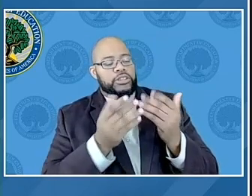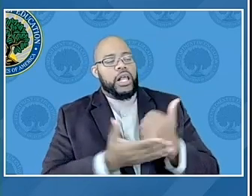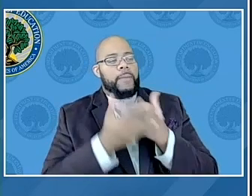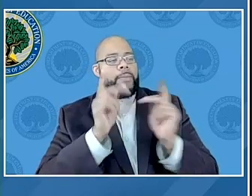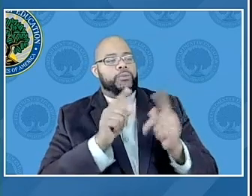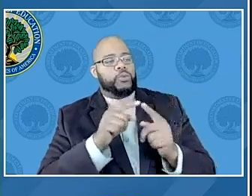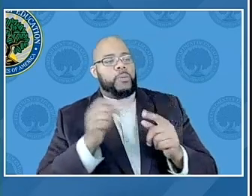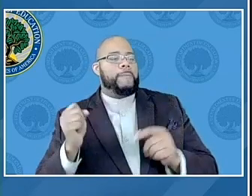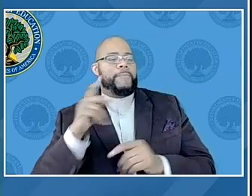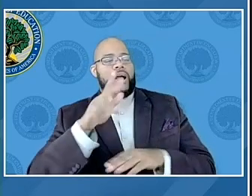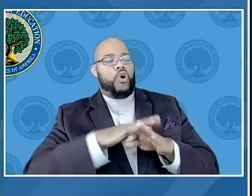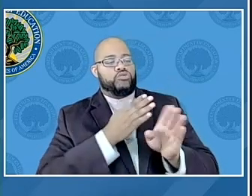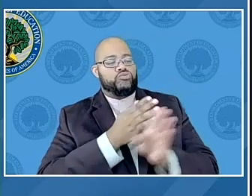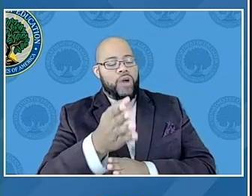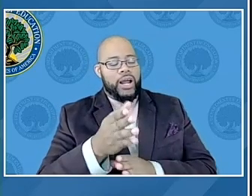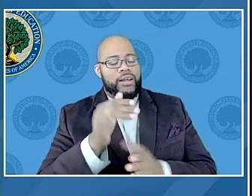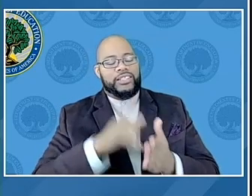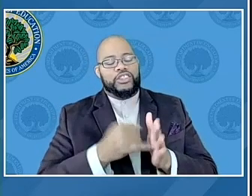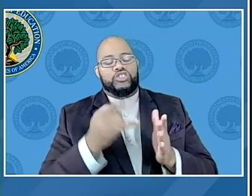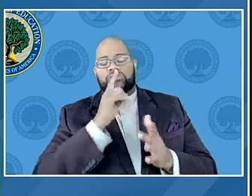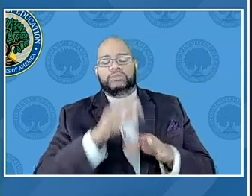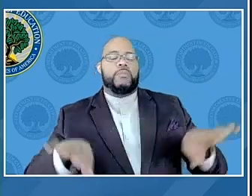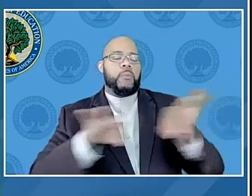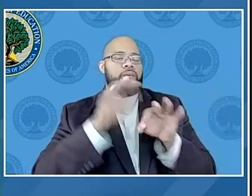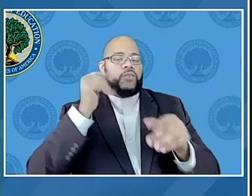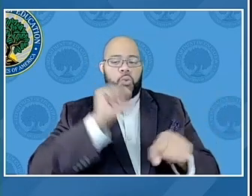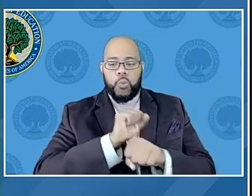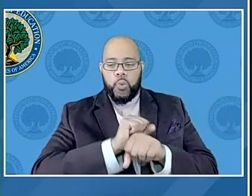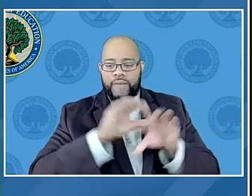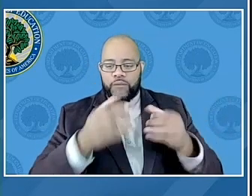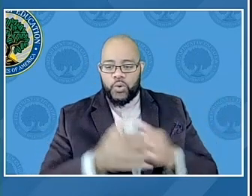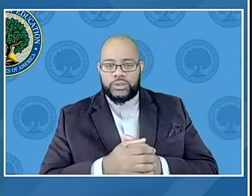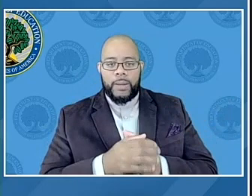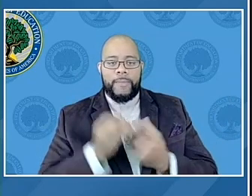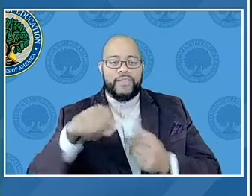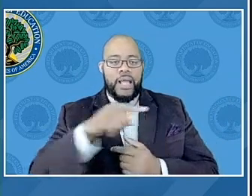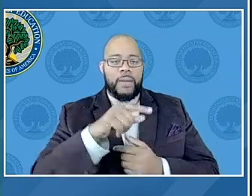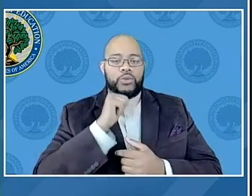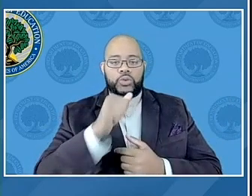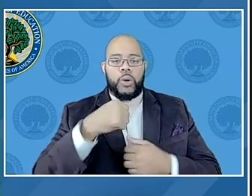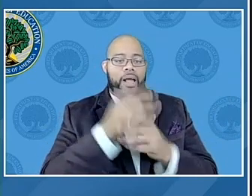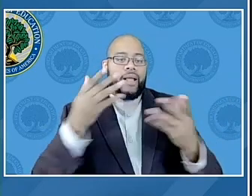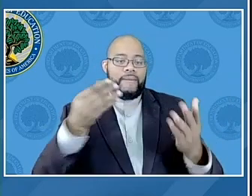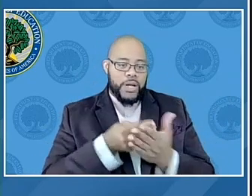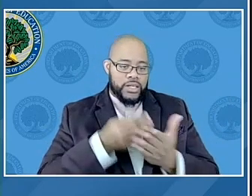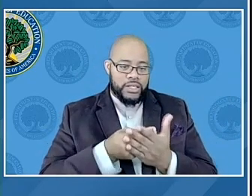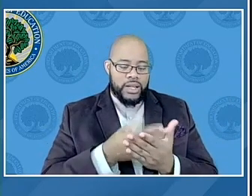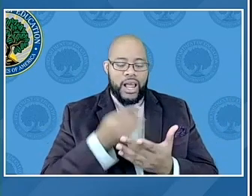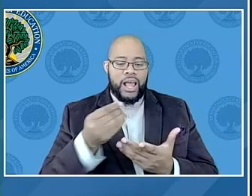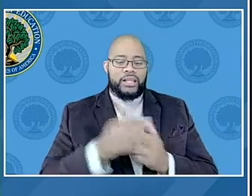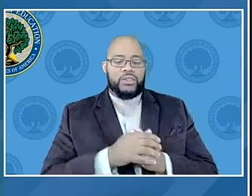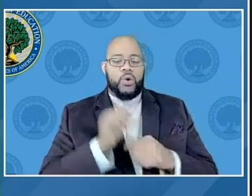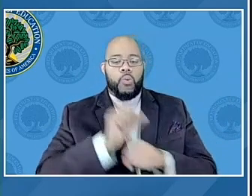track is just critical for our workforce, many of whom do not make a lot of money and are working more than one job.